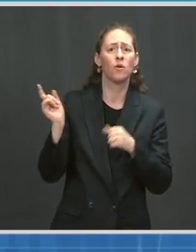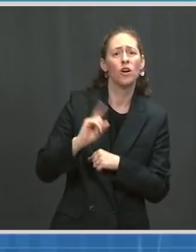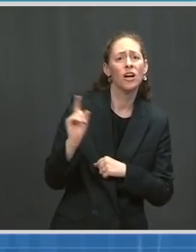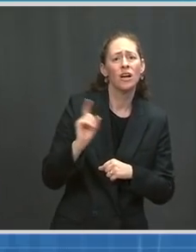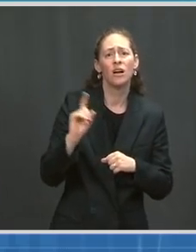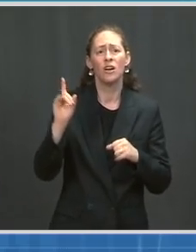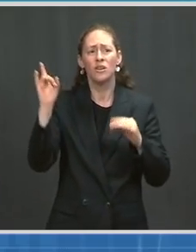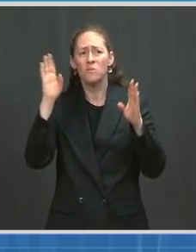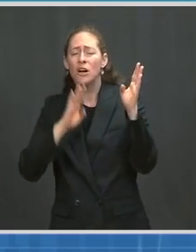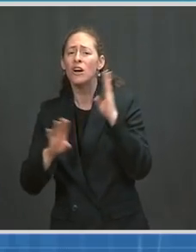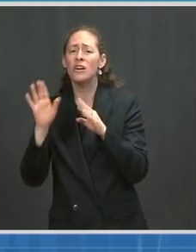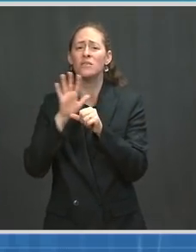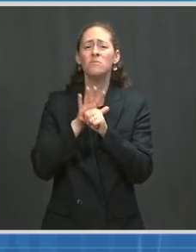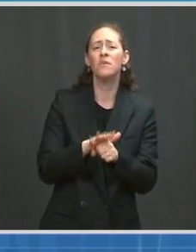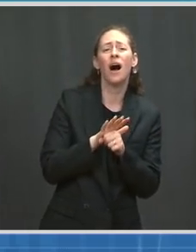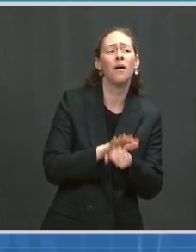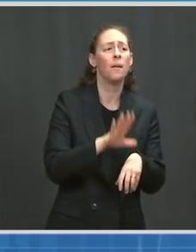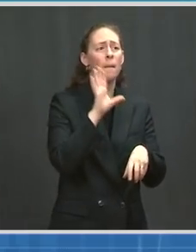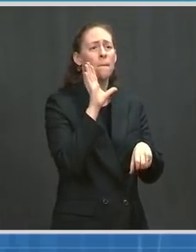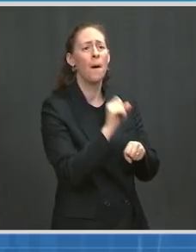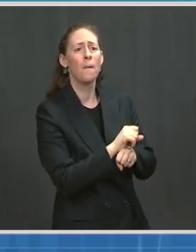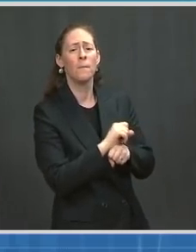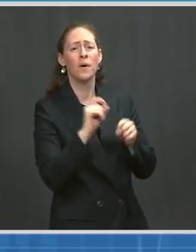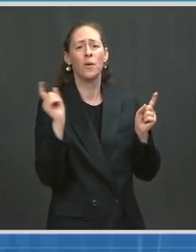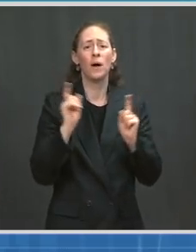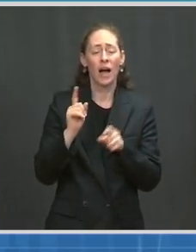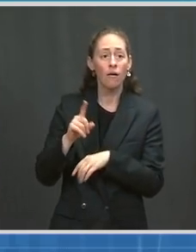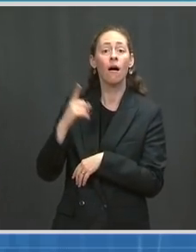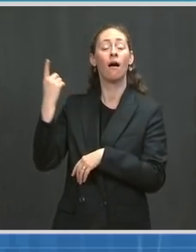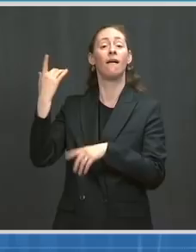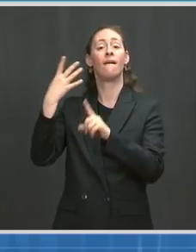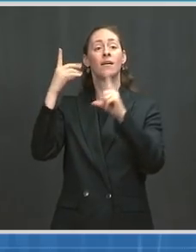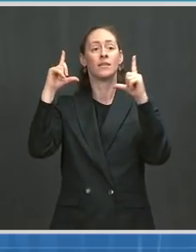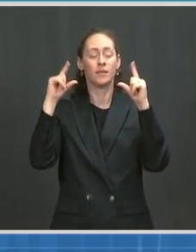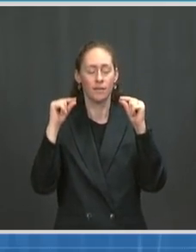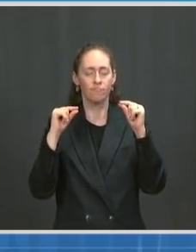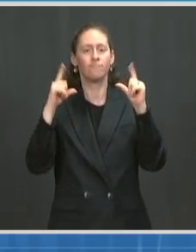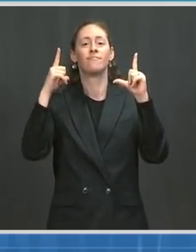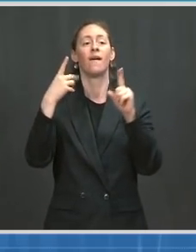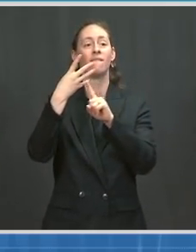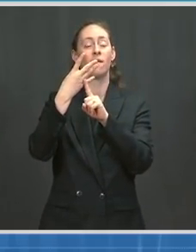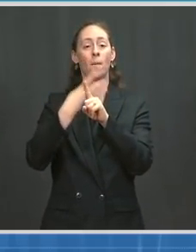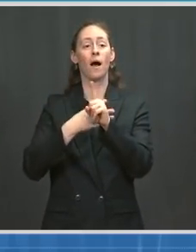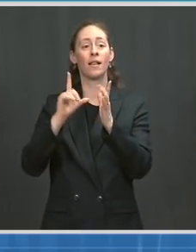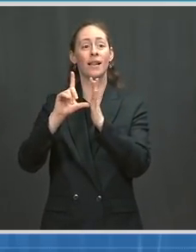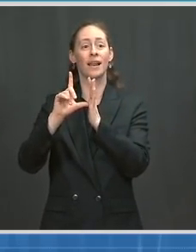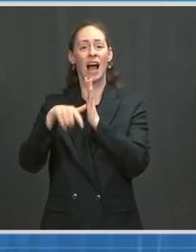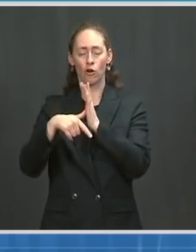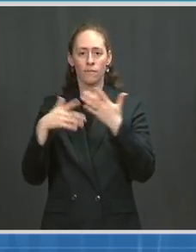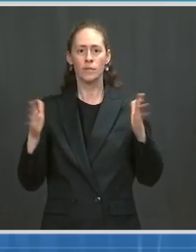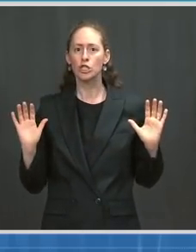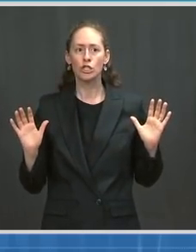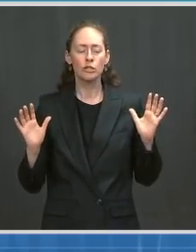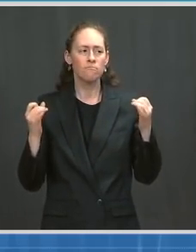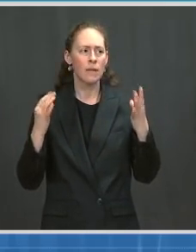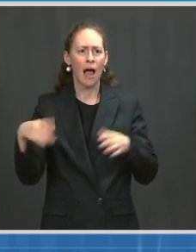Today, more than 125 million Americans are fully vaccinated. Those Americans who have been vaccinated